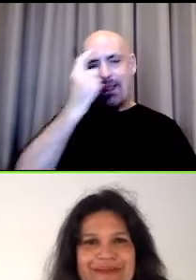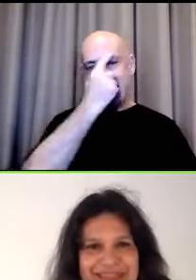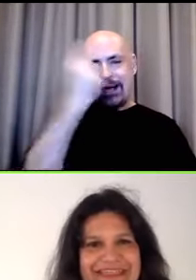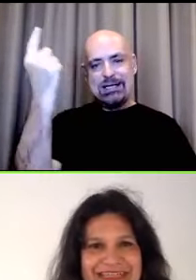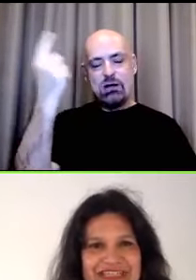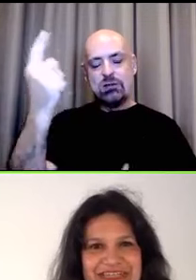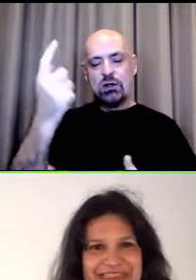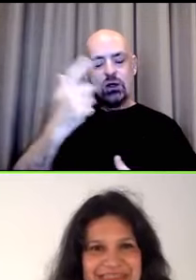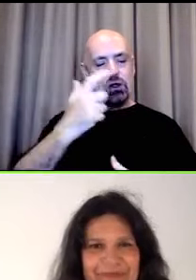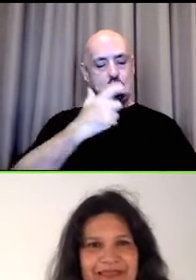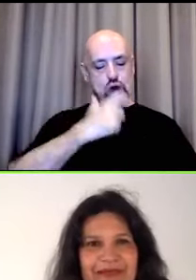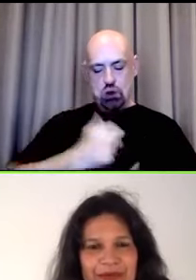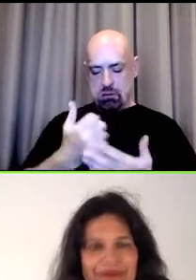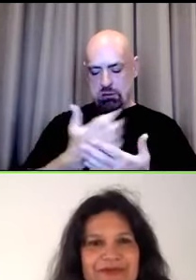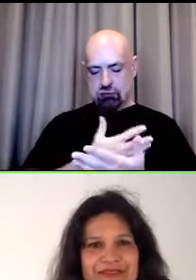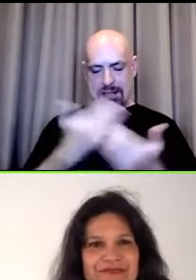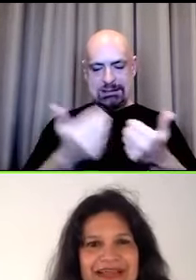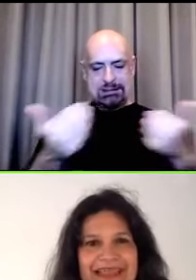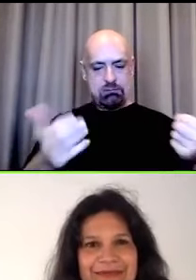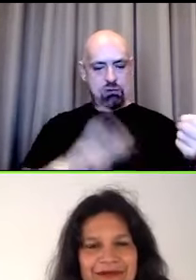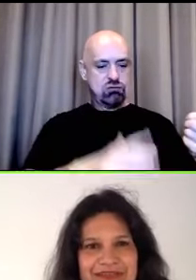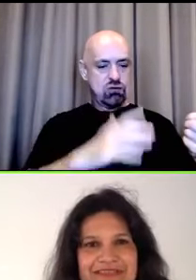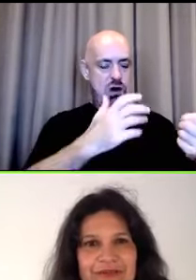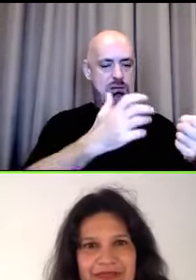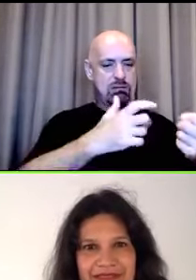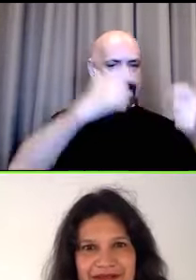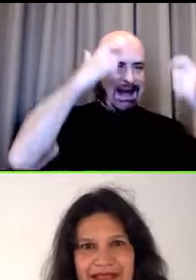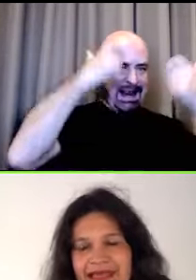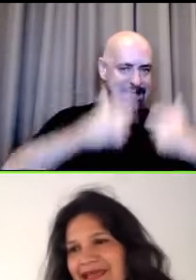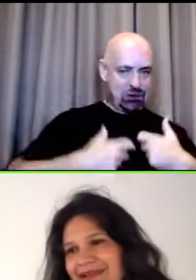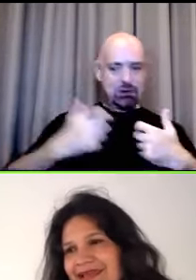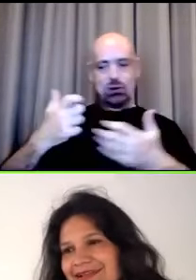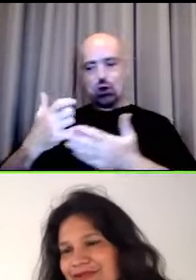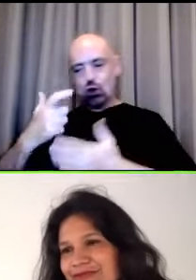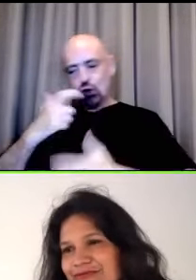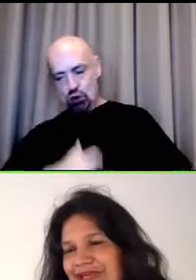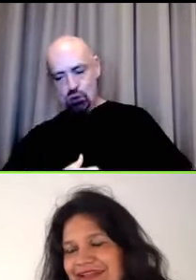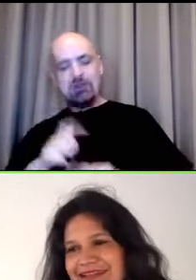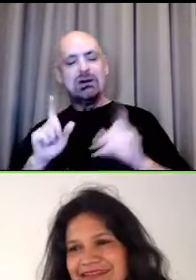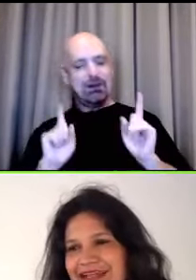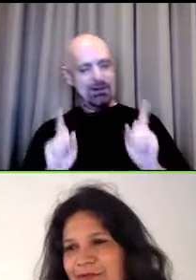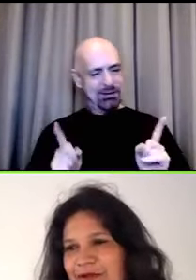scrutiny along with adequately wide information Maytional